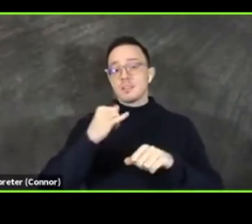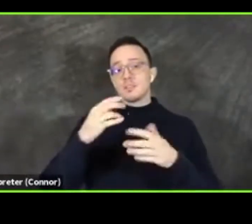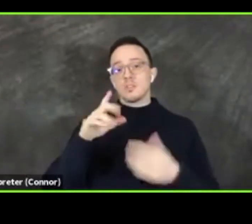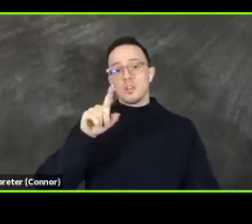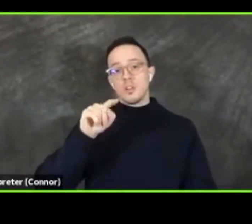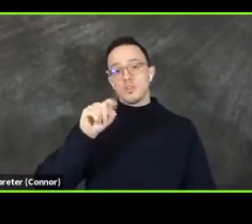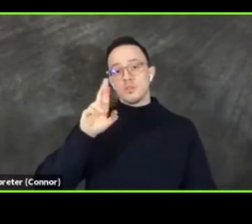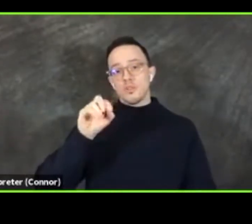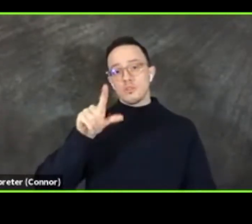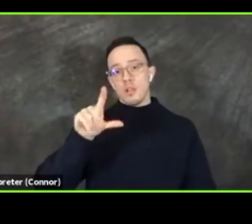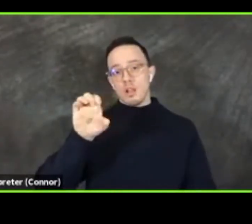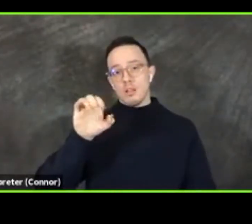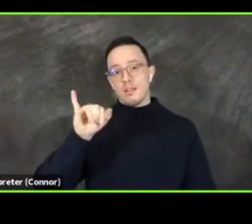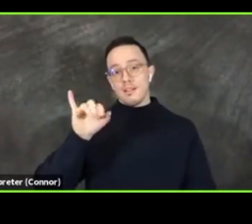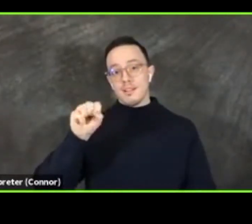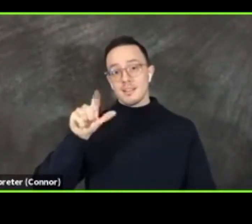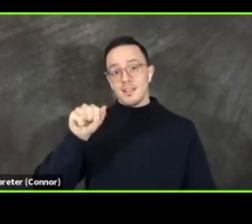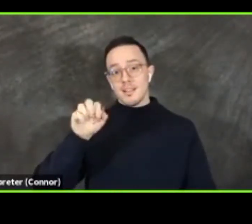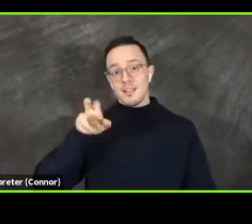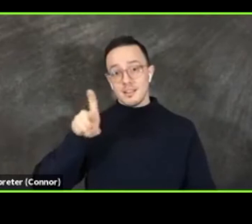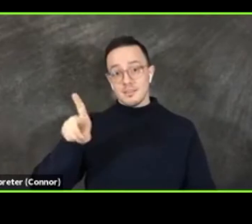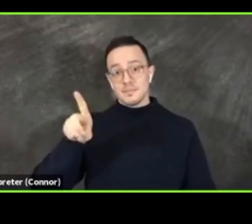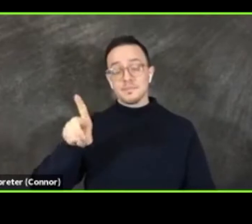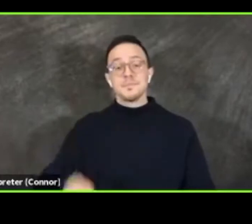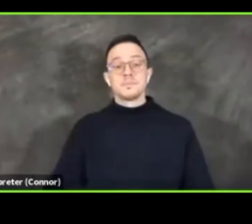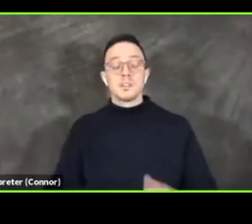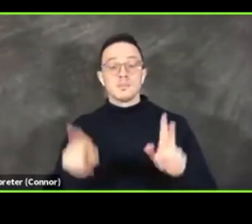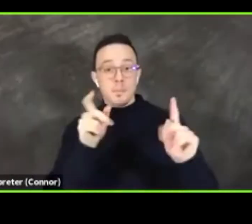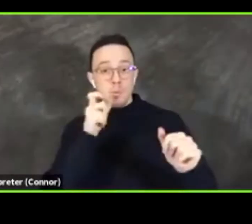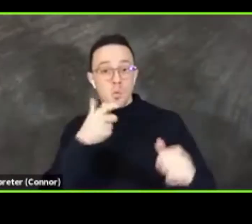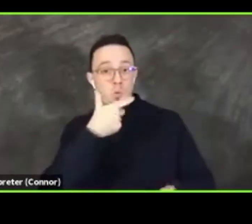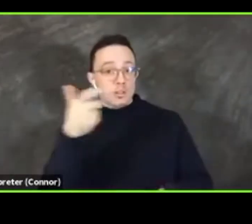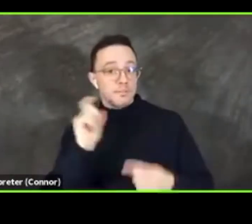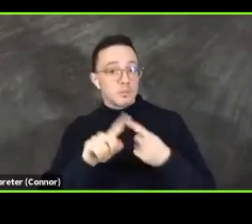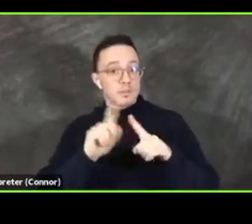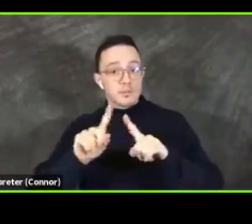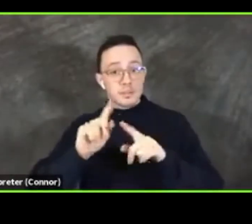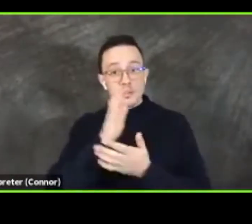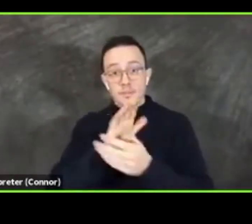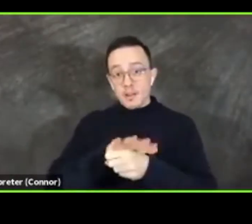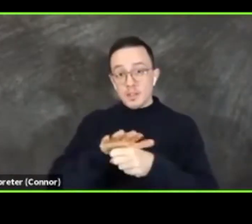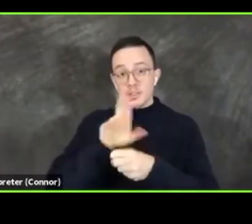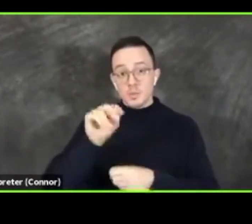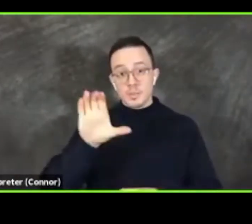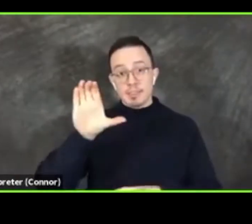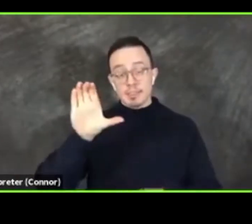FOR ALL OF YOU TUNING IN FROM VARIOUS PARTS OF NEW YORK CITY AND BEYOND, WE ENCOURAGE YOU TO PARTICIPATE IN THIS ACKNOWLEDGEMENT